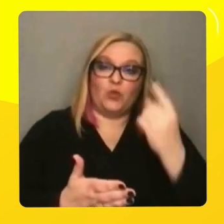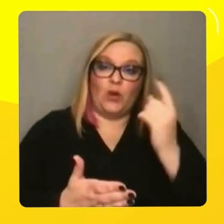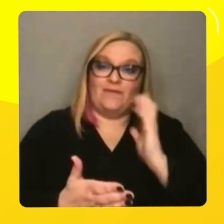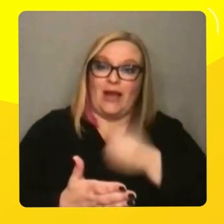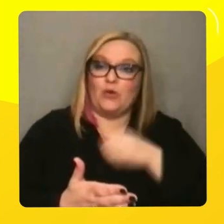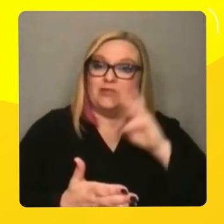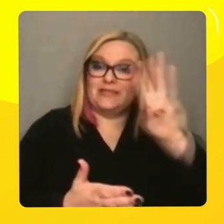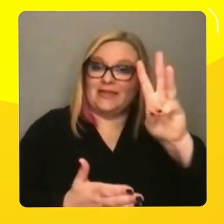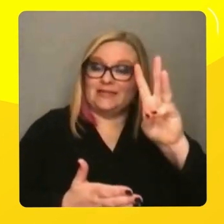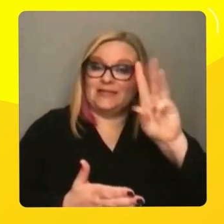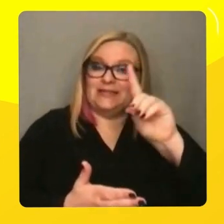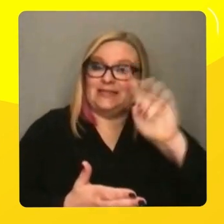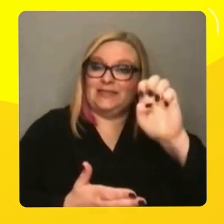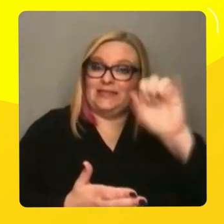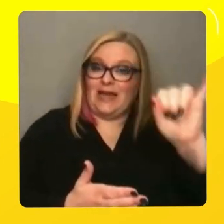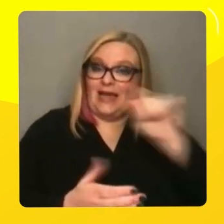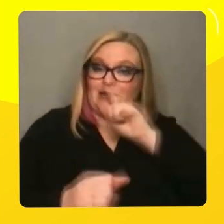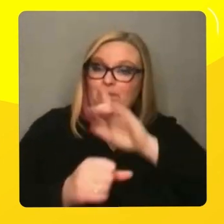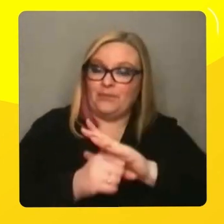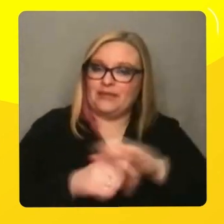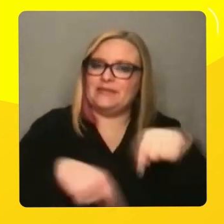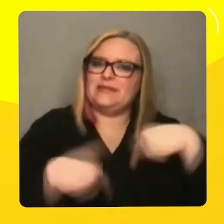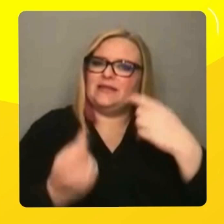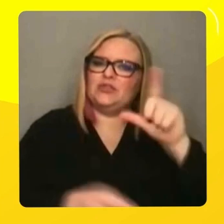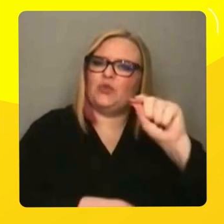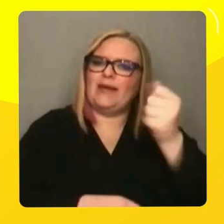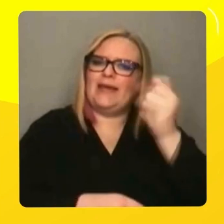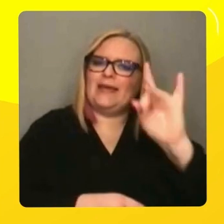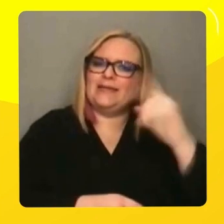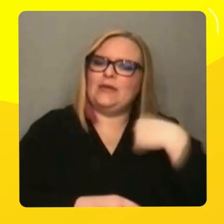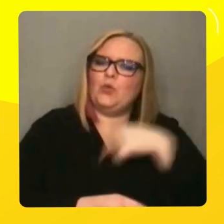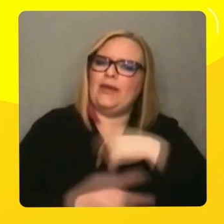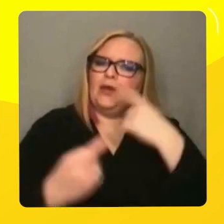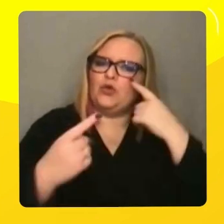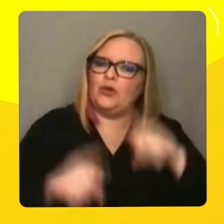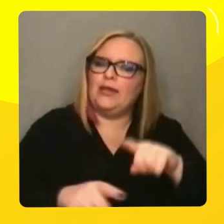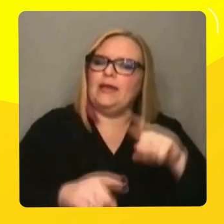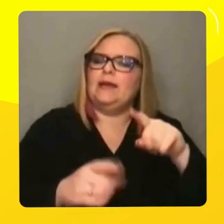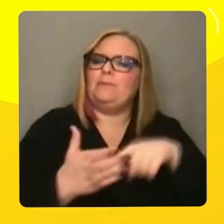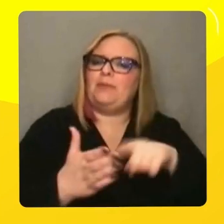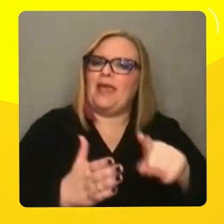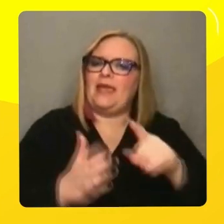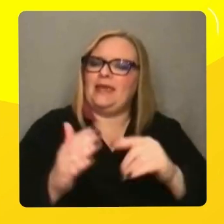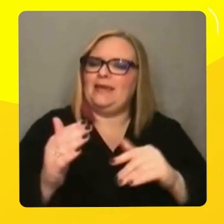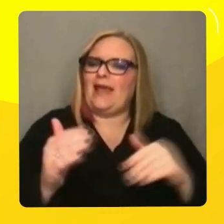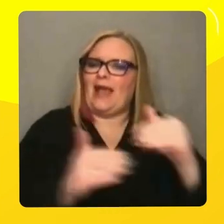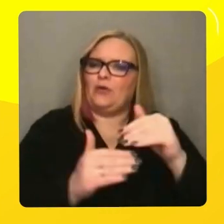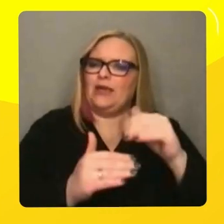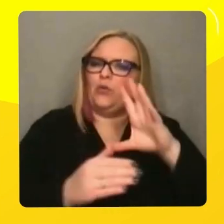Since 2018, we have achieved a pay equity of 1% every year between women and men,